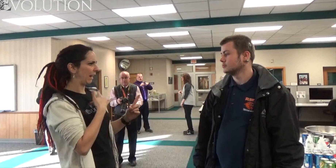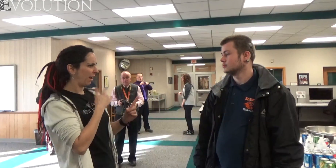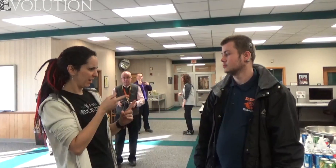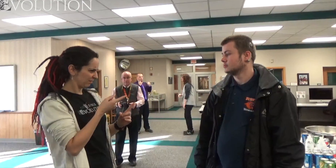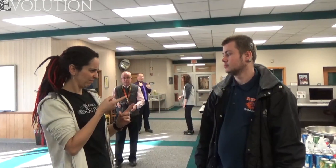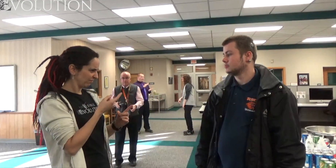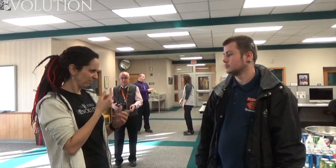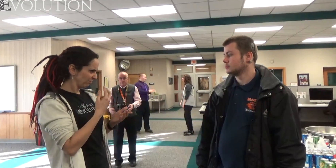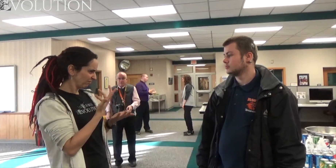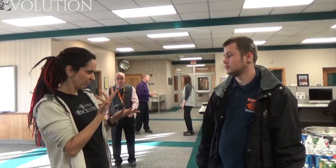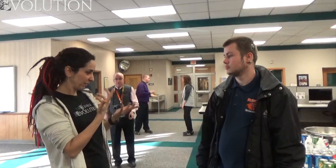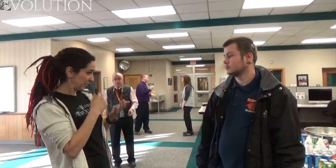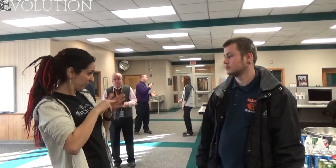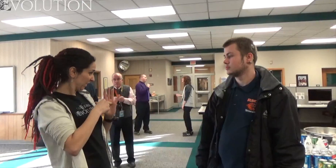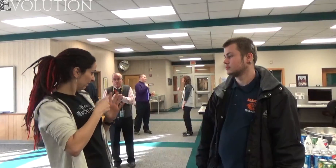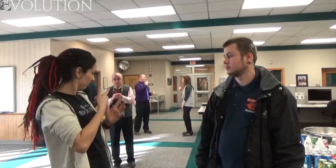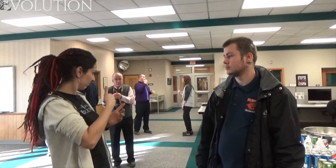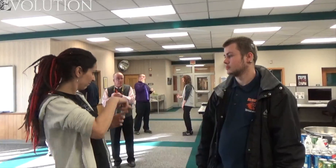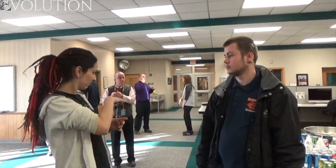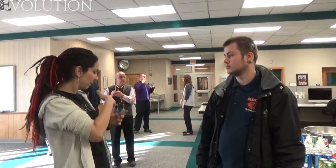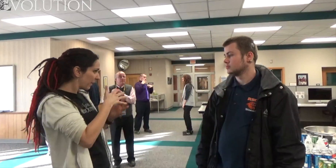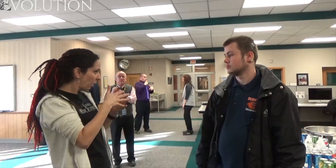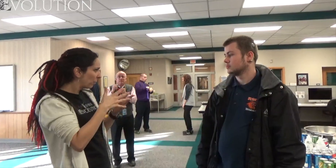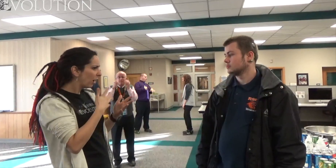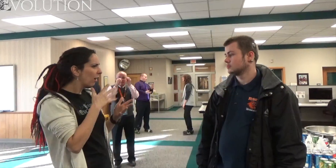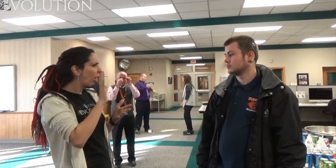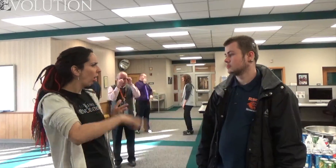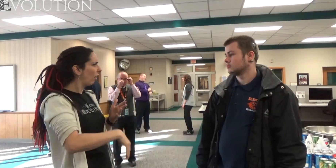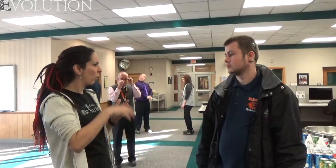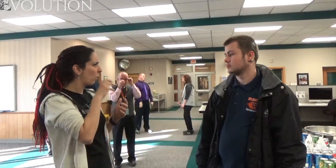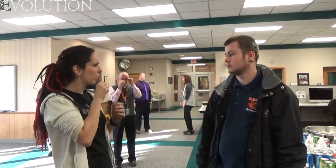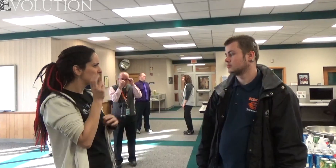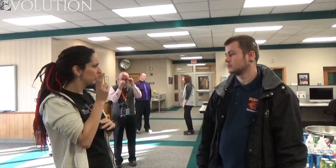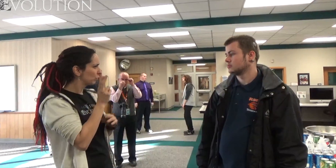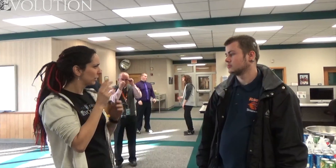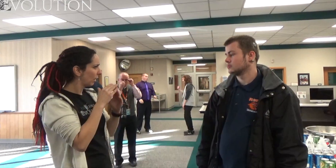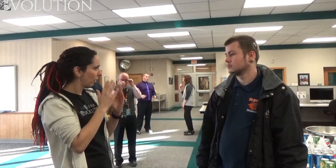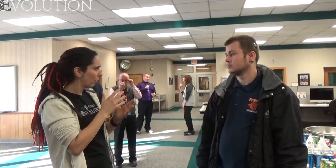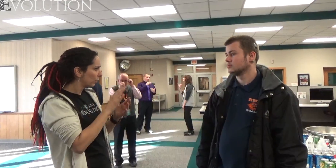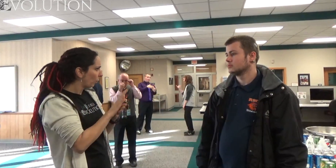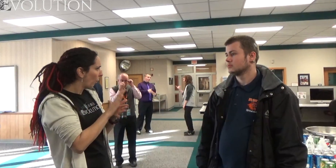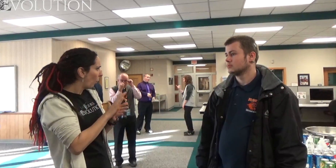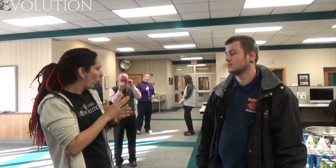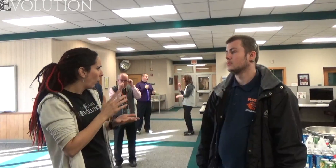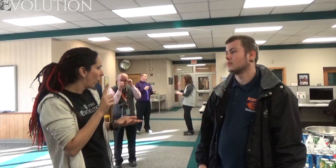Do you feel that means Americans don't care about preserving history? Like that school building?